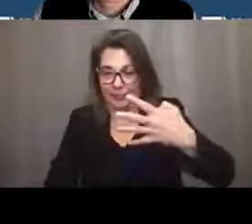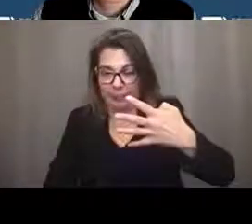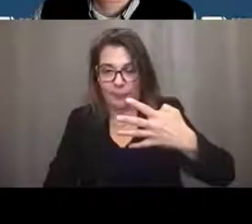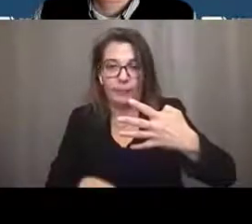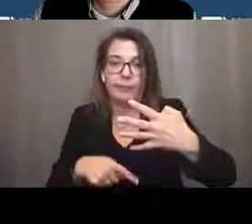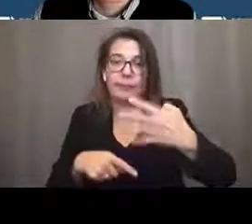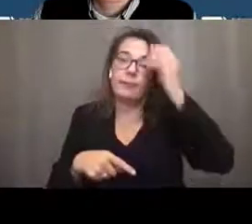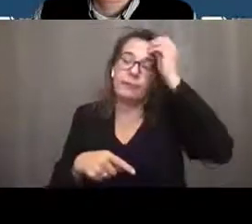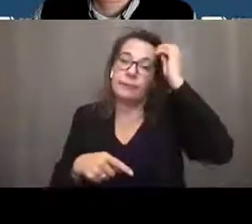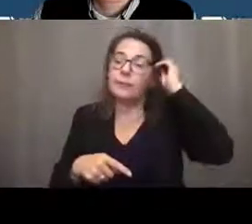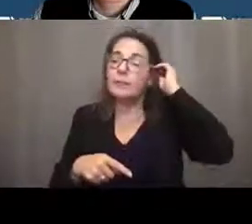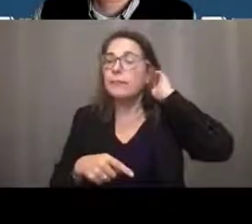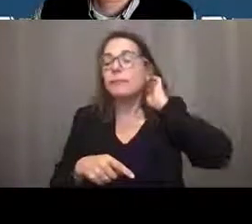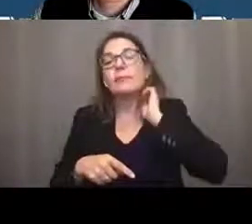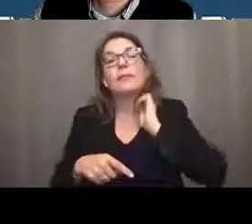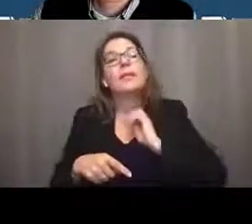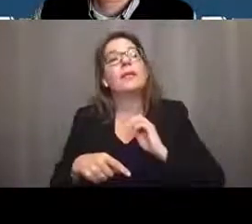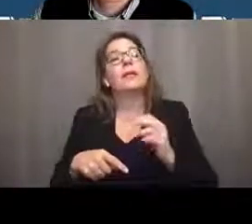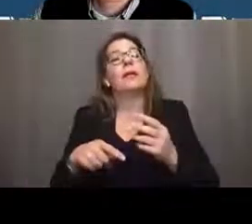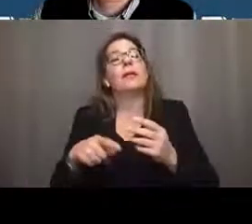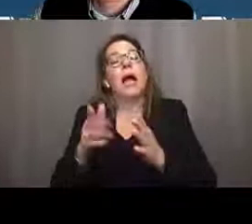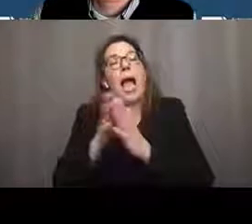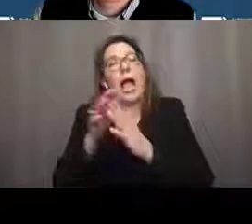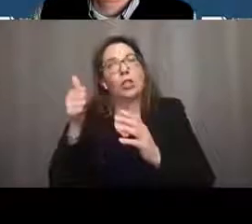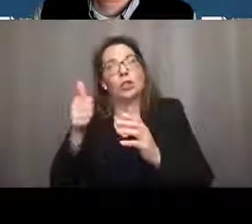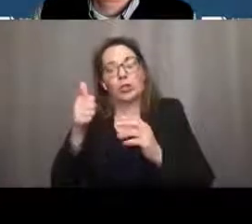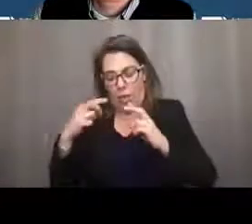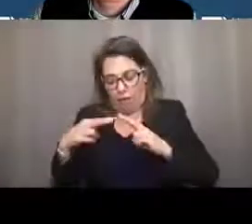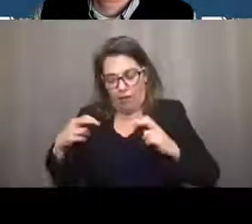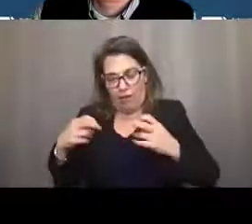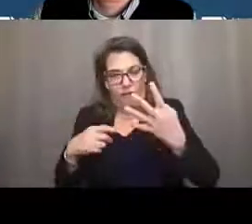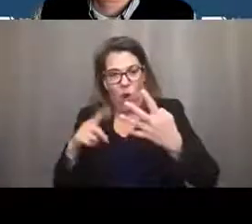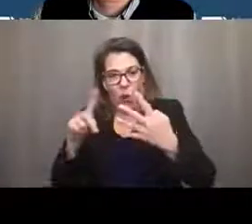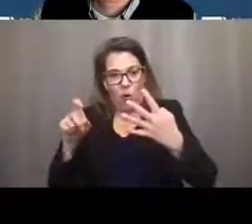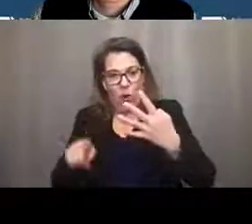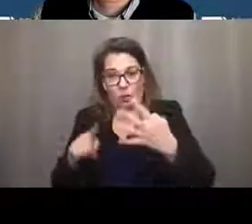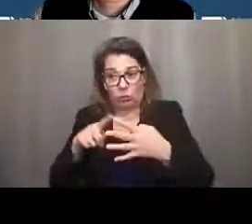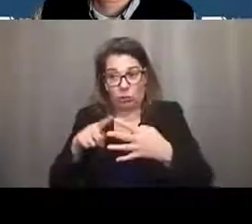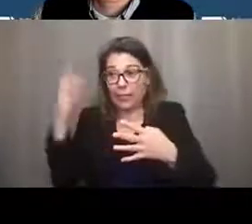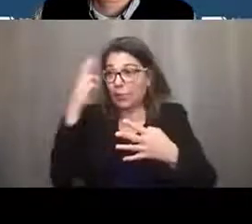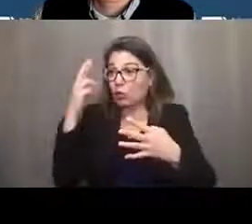So you're going to ask yourself four questions, are the costs reasonable?